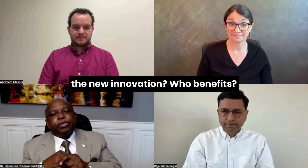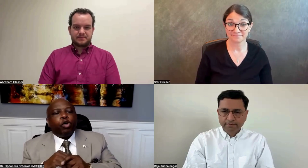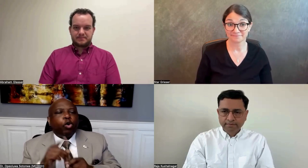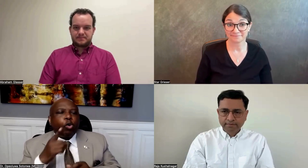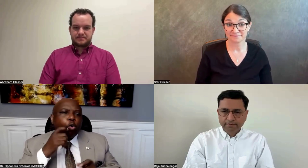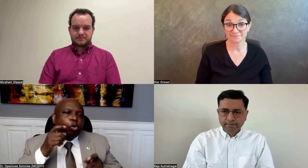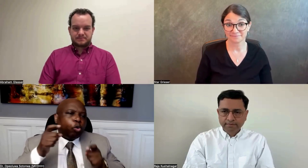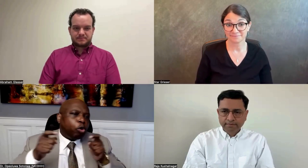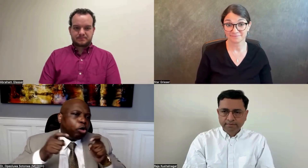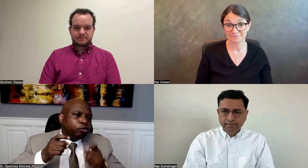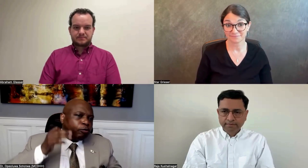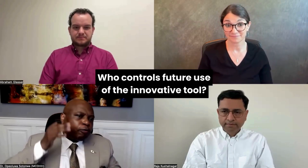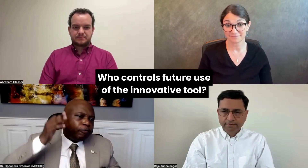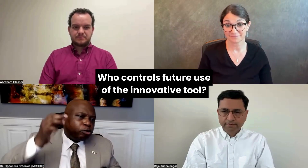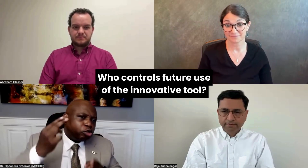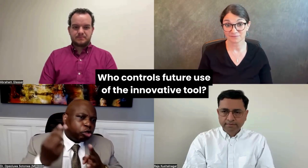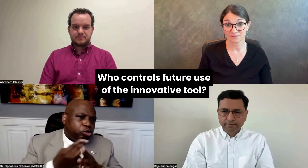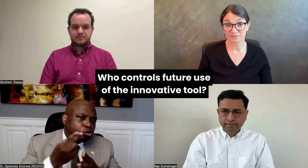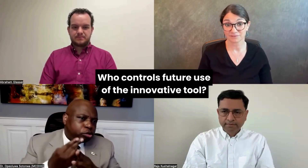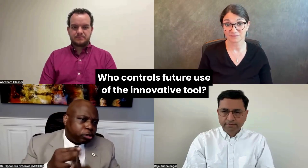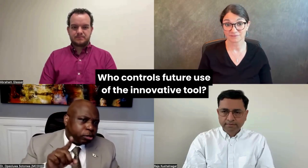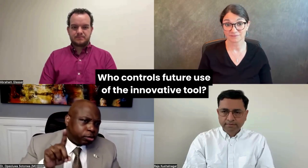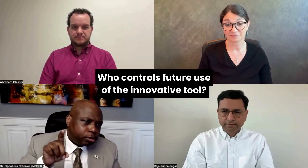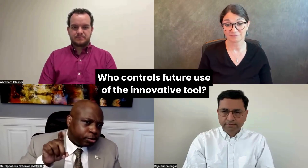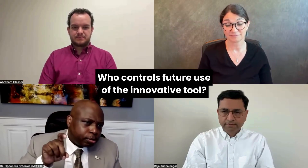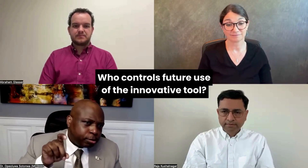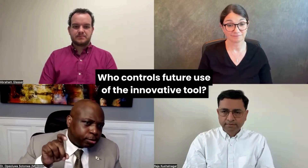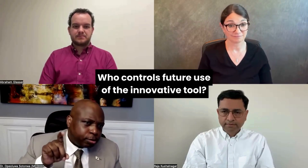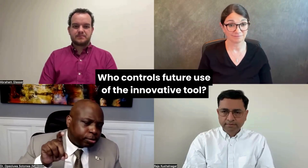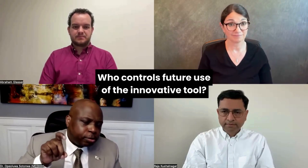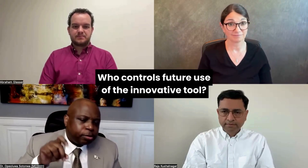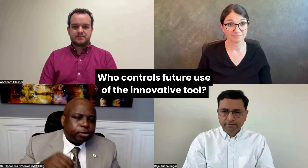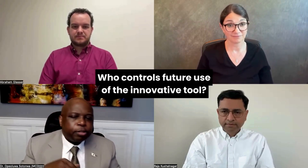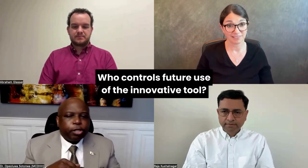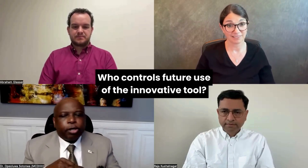Who controls future use of the innovative tool?